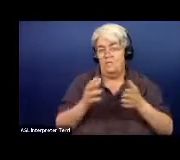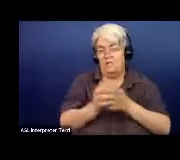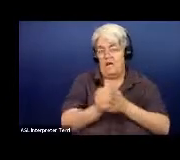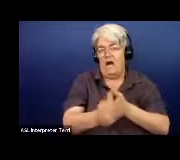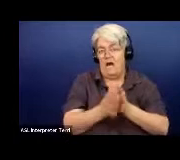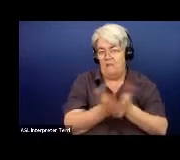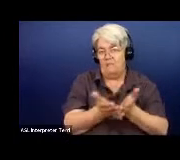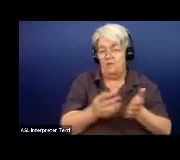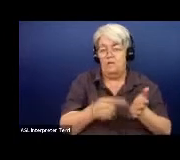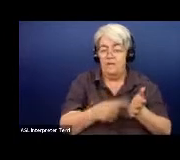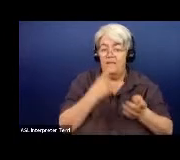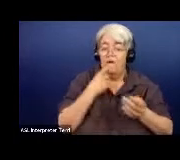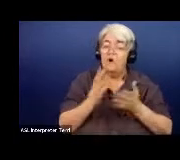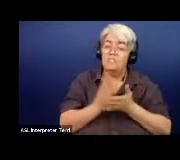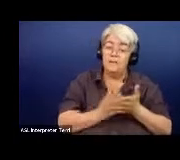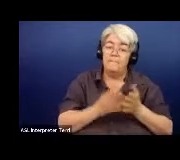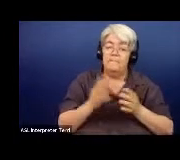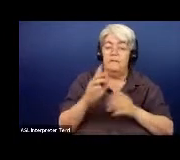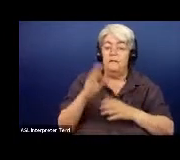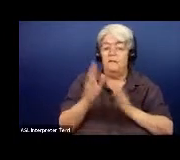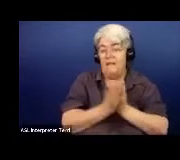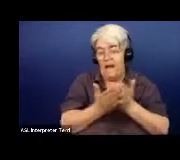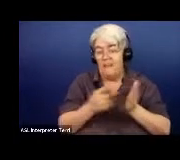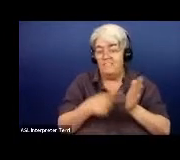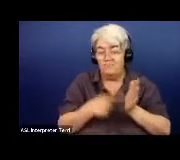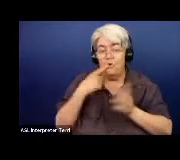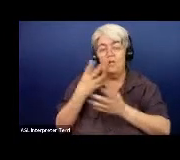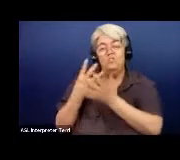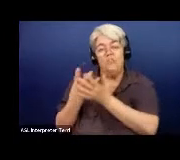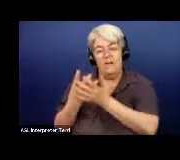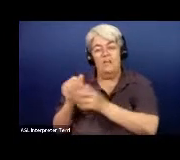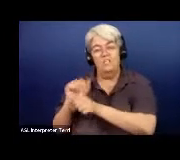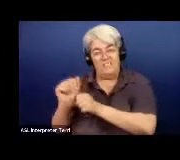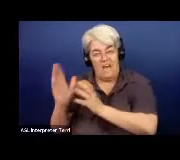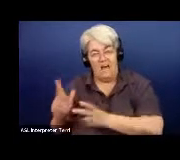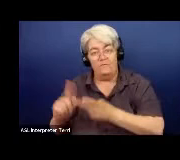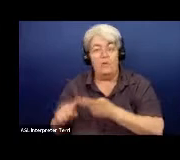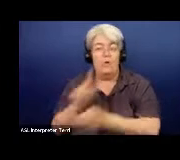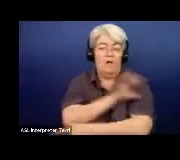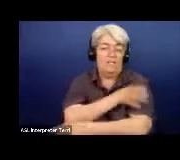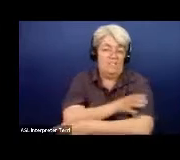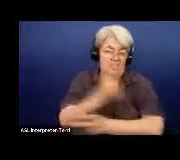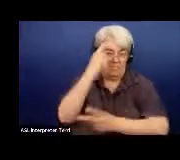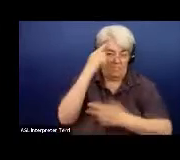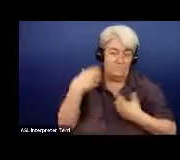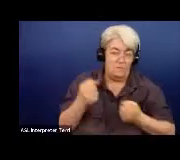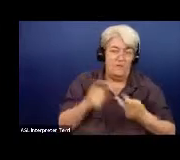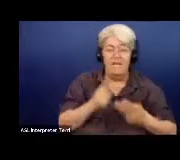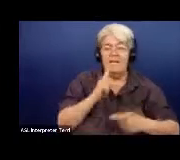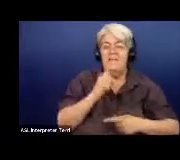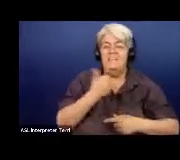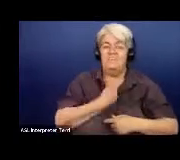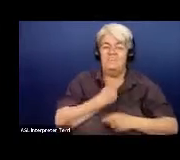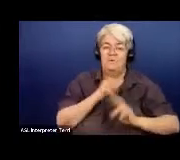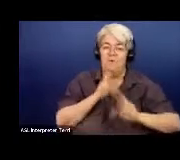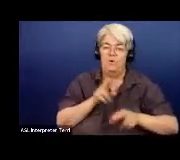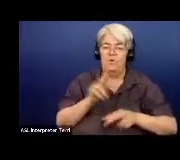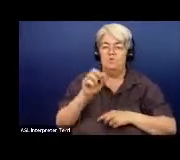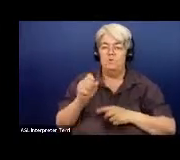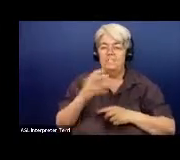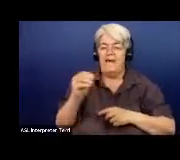there are guides for jail staff or clinicians. That's under the self-report tools and tips.